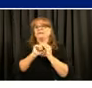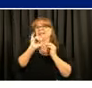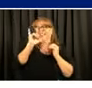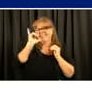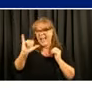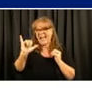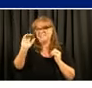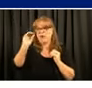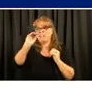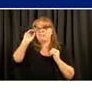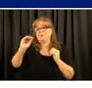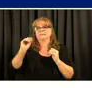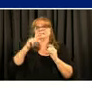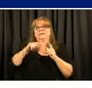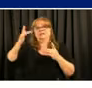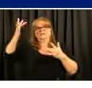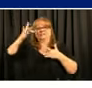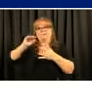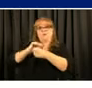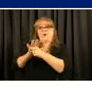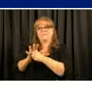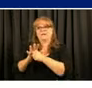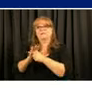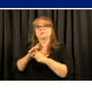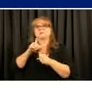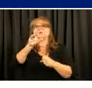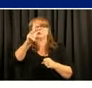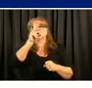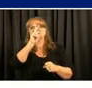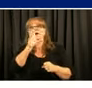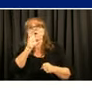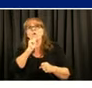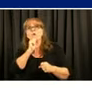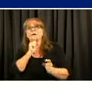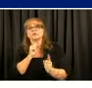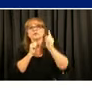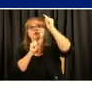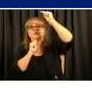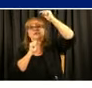if you look at the orange line and the red line you'll see that those are trends among 10 to 19